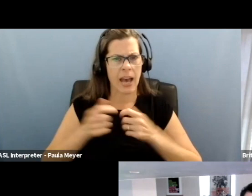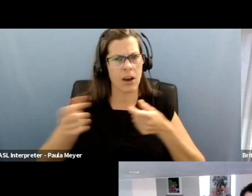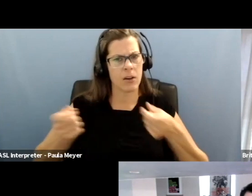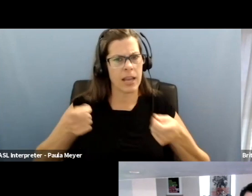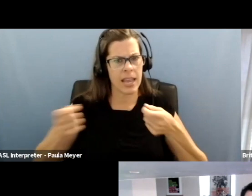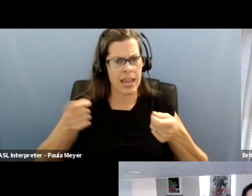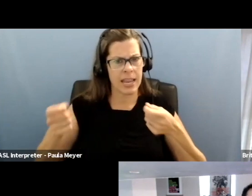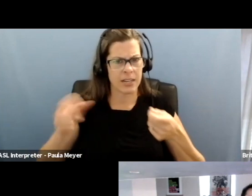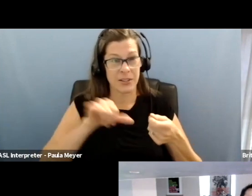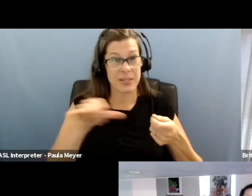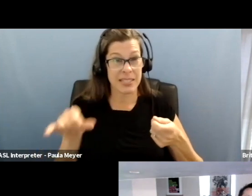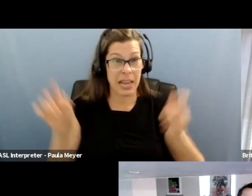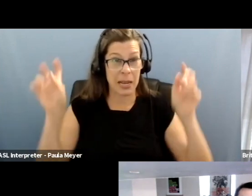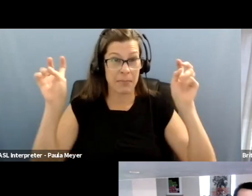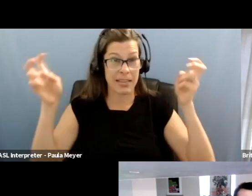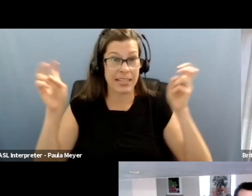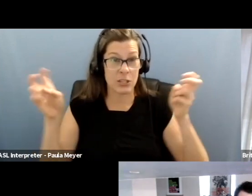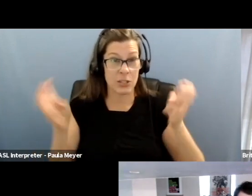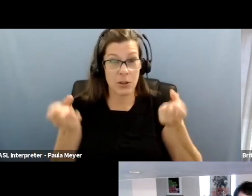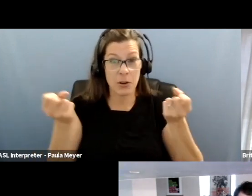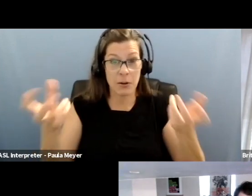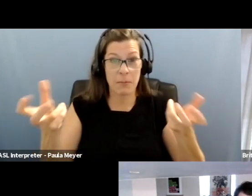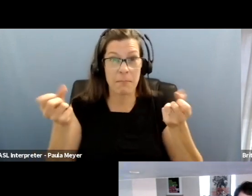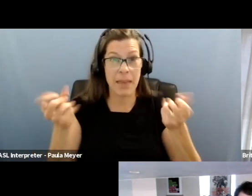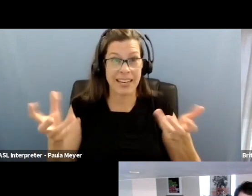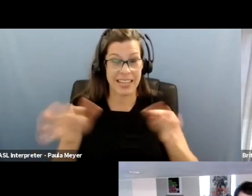issue of multiple languages in a prerecorded video as well?